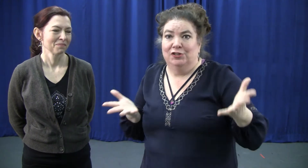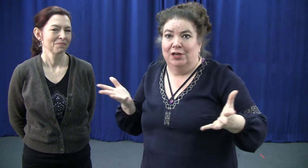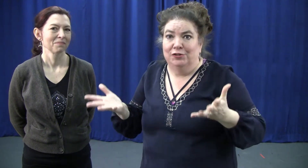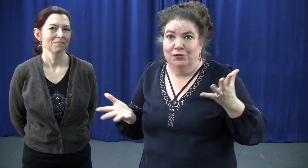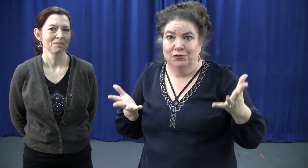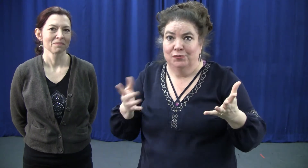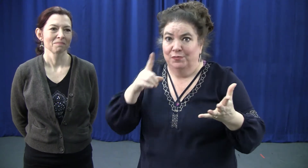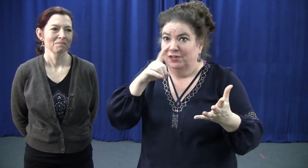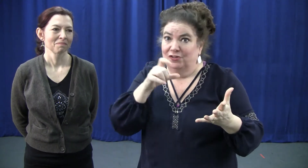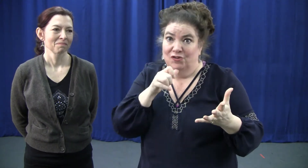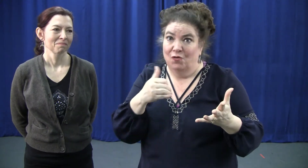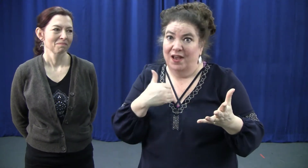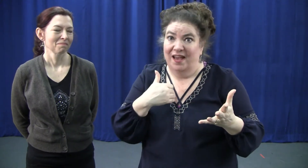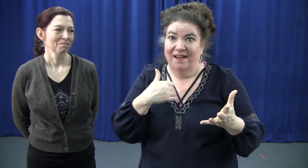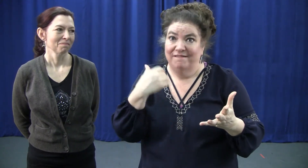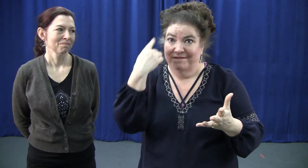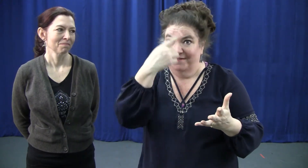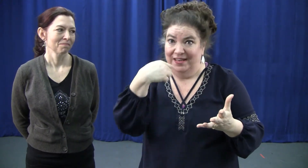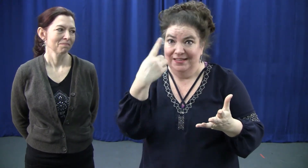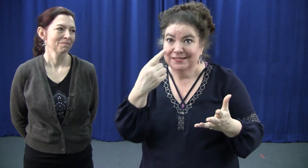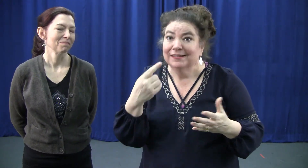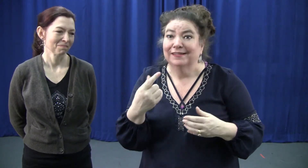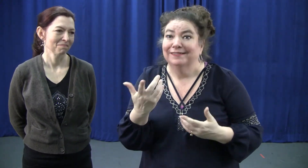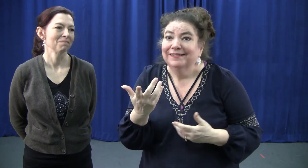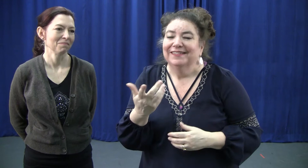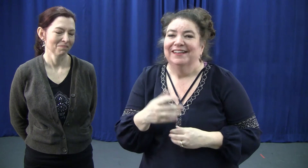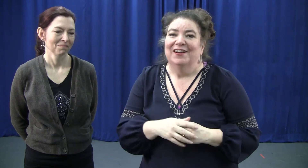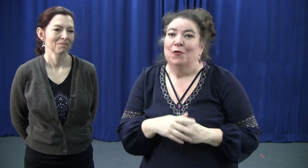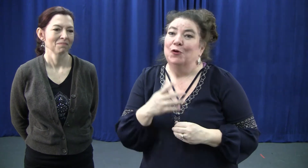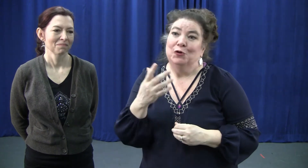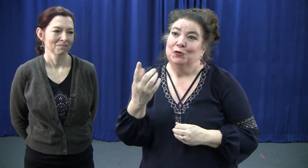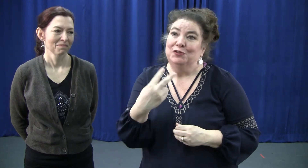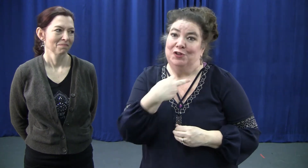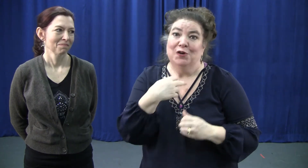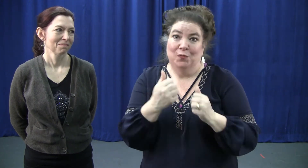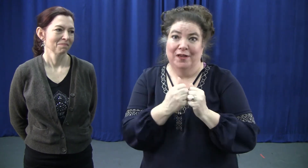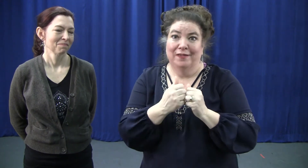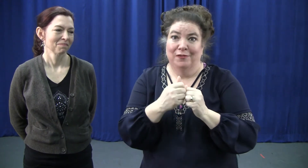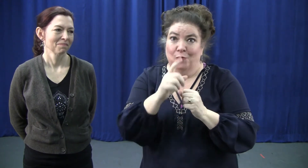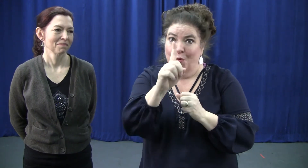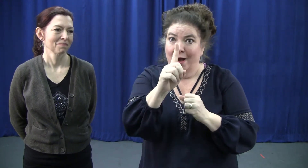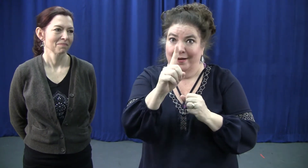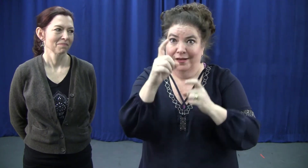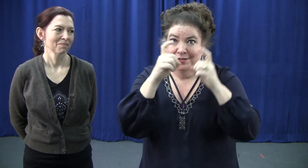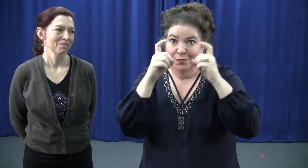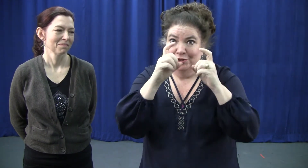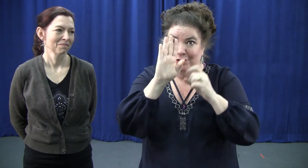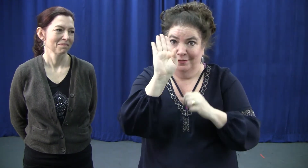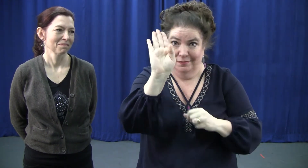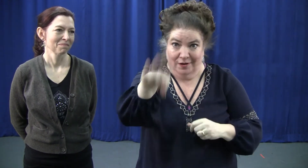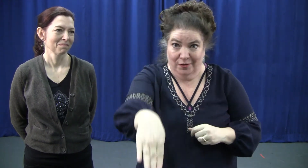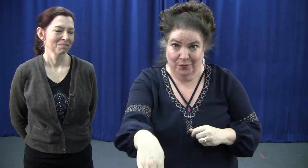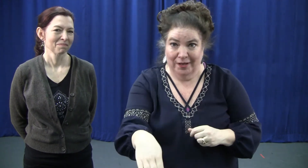gestures because you don't have facial expression or you're stuck with one expression all the way.